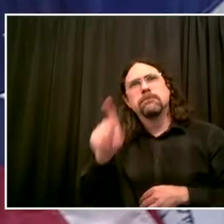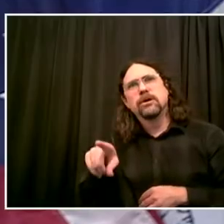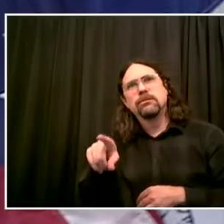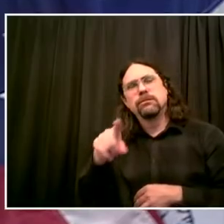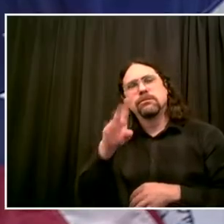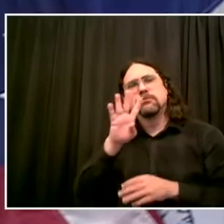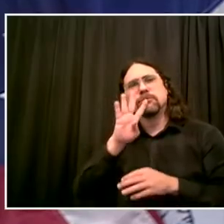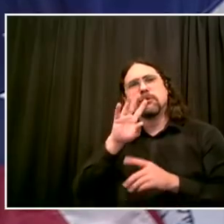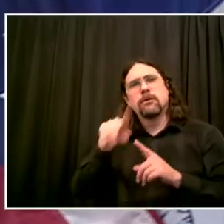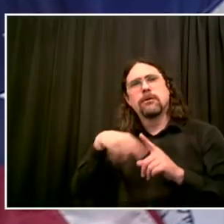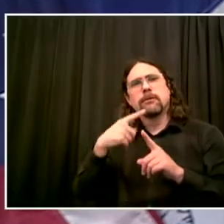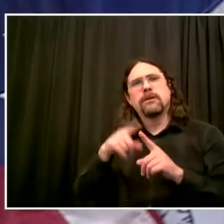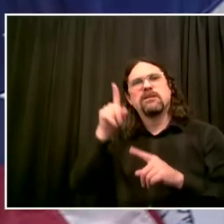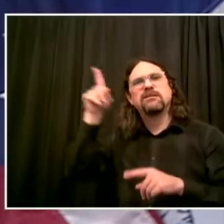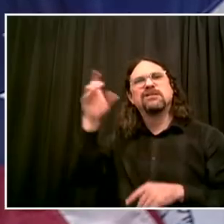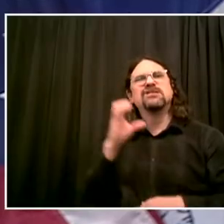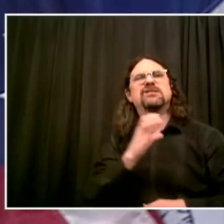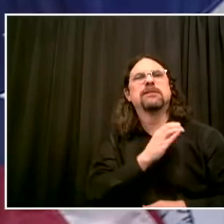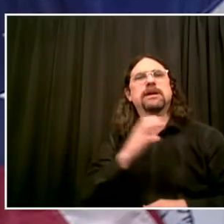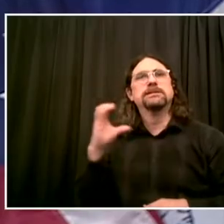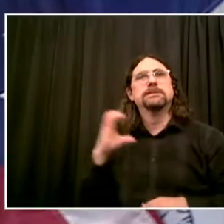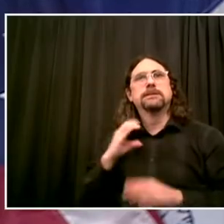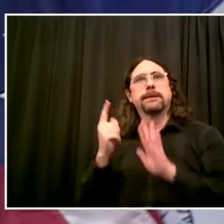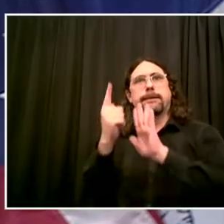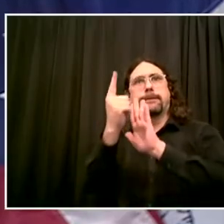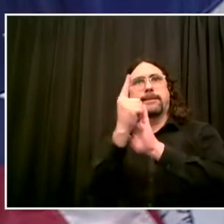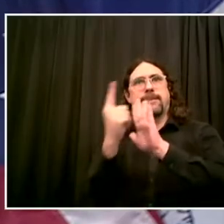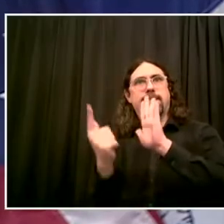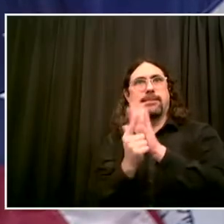MAHER. WHAT WOULD